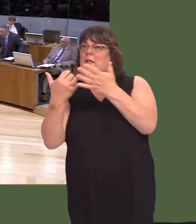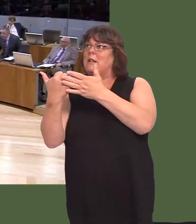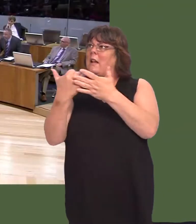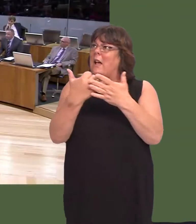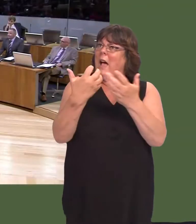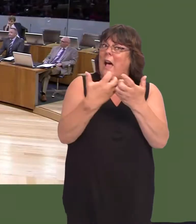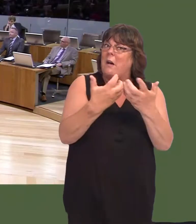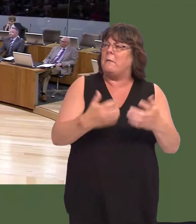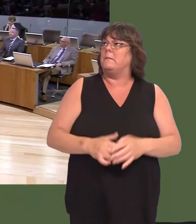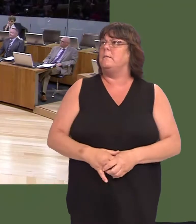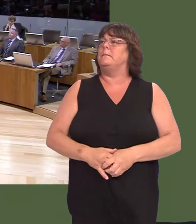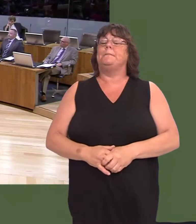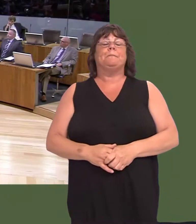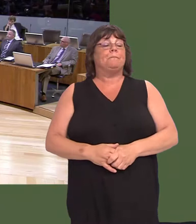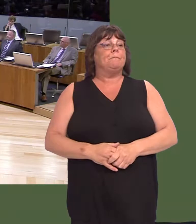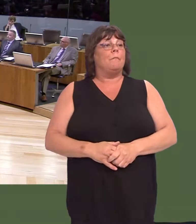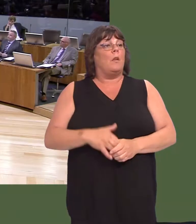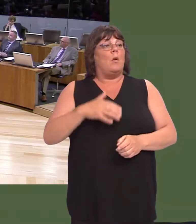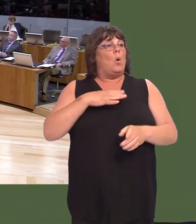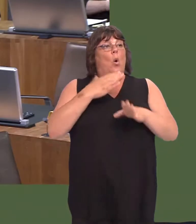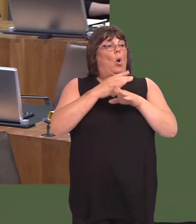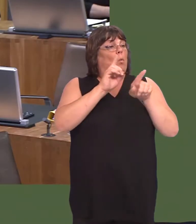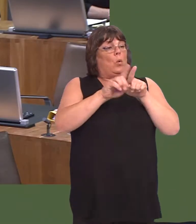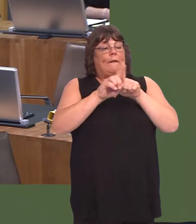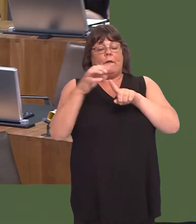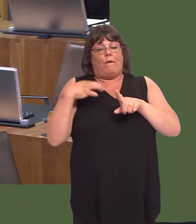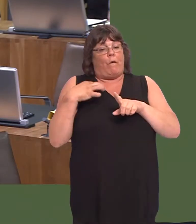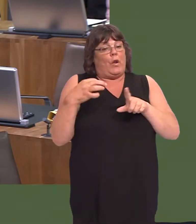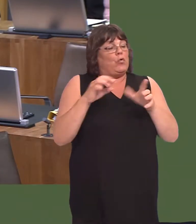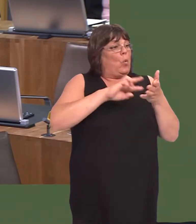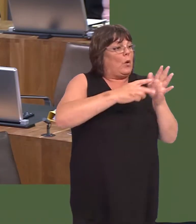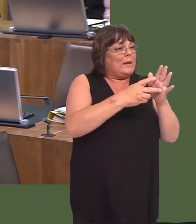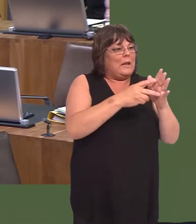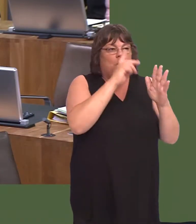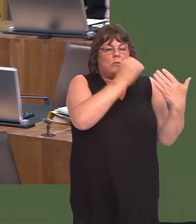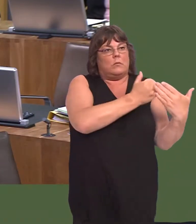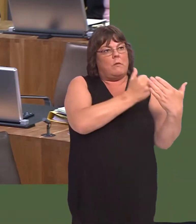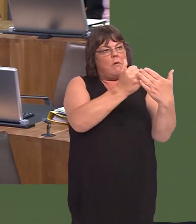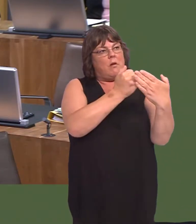Carwyn Jones: We look to work with all third sector organisations who do so much work in helping older people.